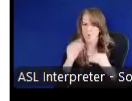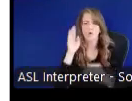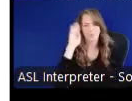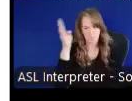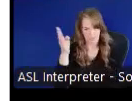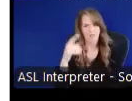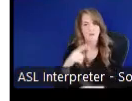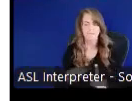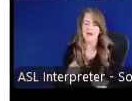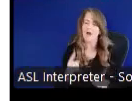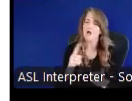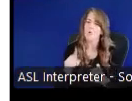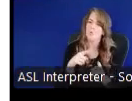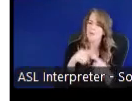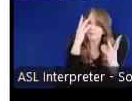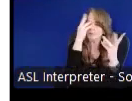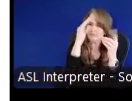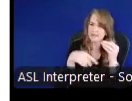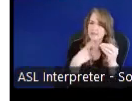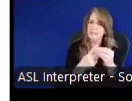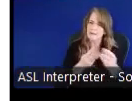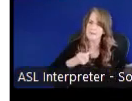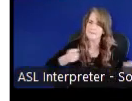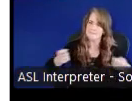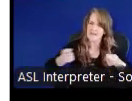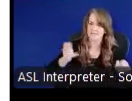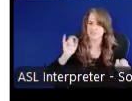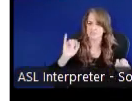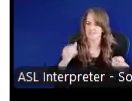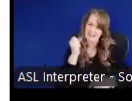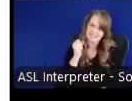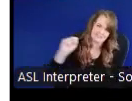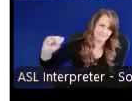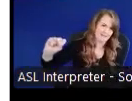think about managing defiance, some recommendations are doing